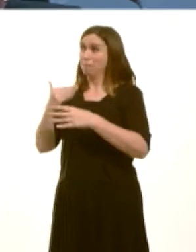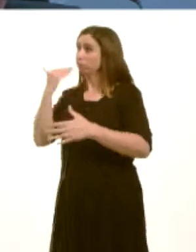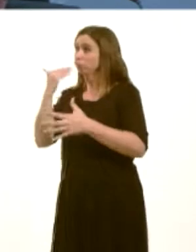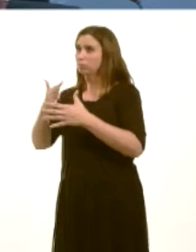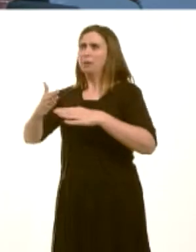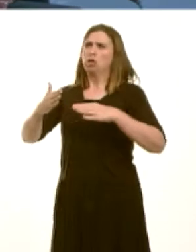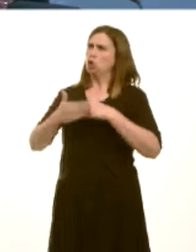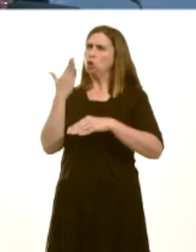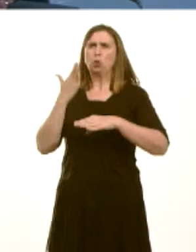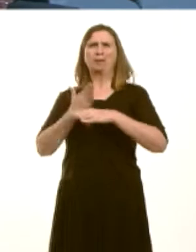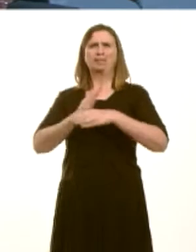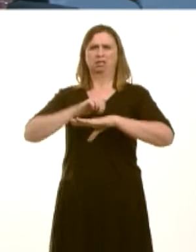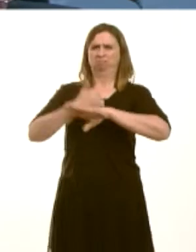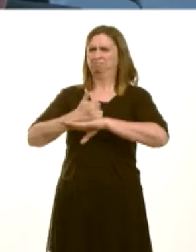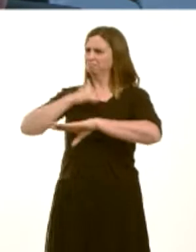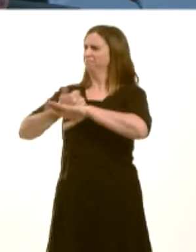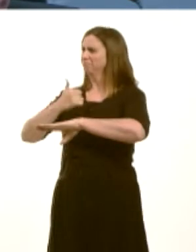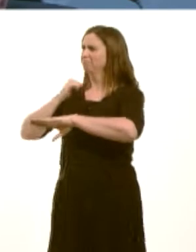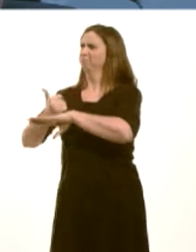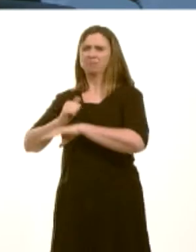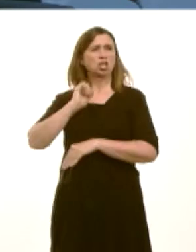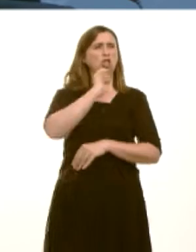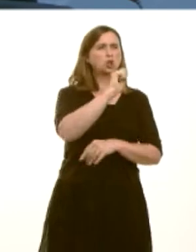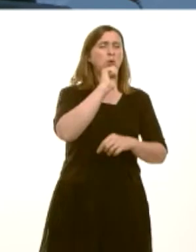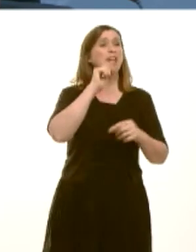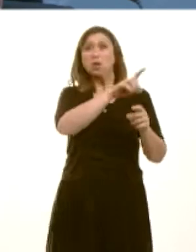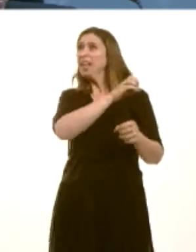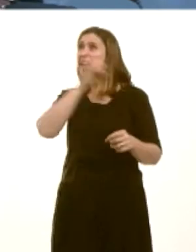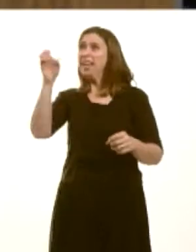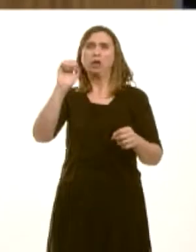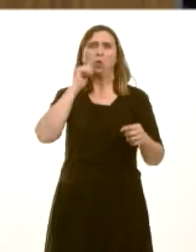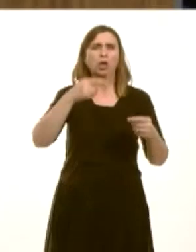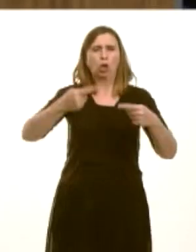day in, day out. Your party would take us back. Our party will take us forward. What